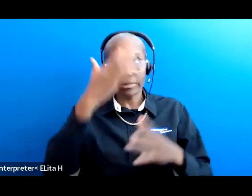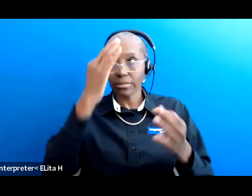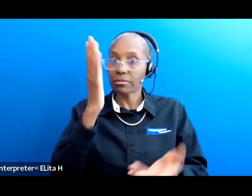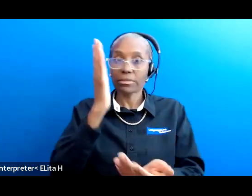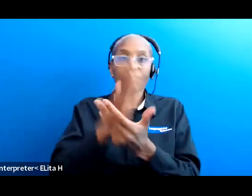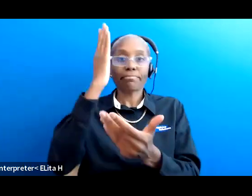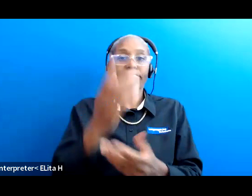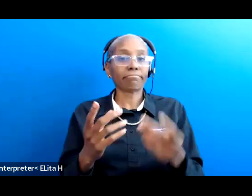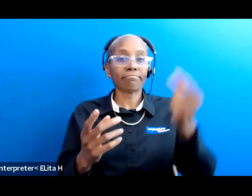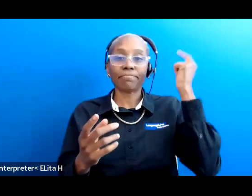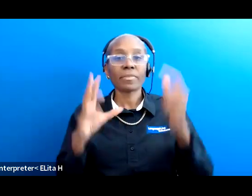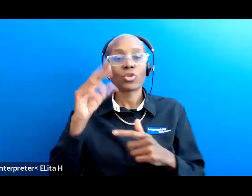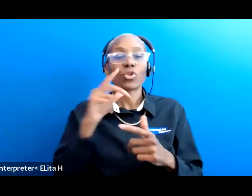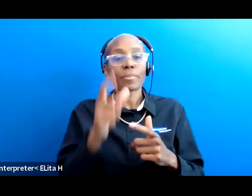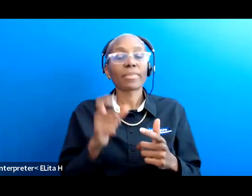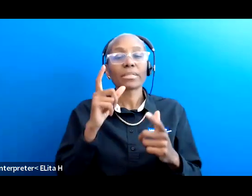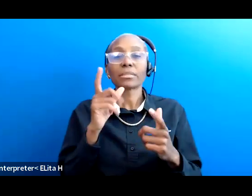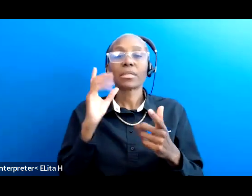So you have to titrate off them very slowly.